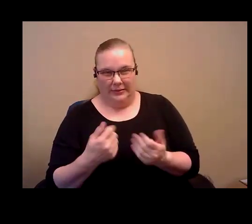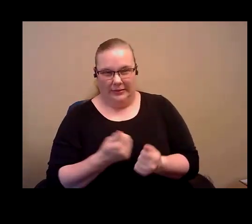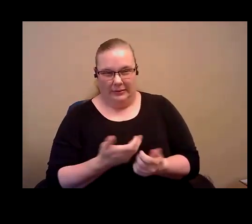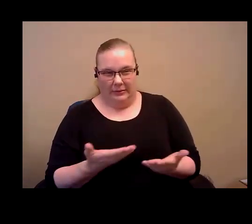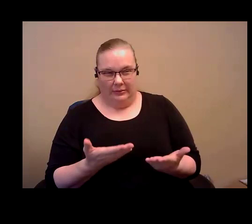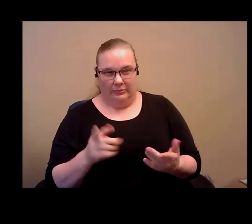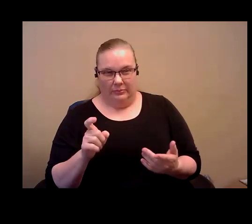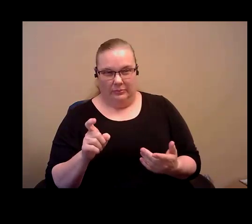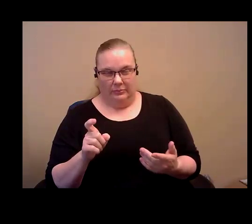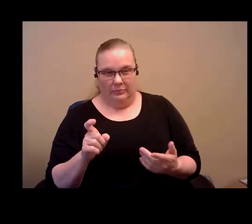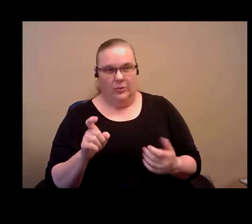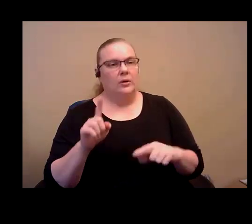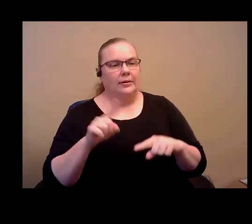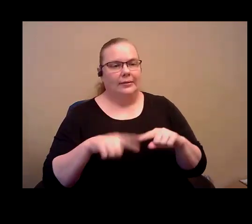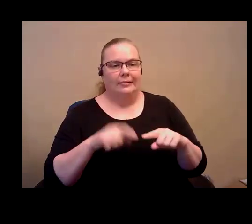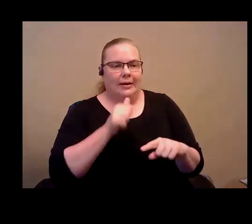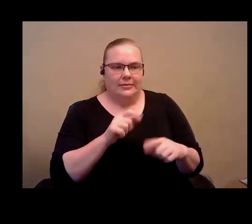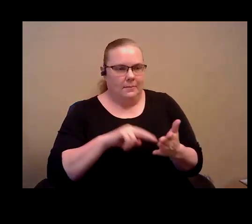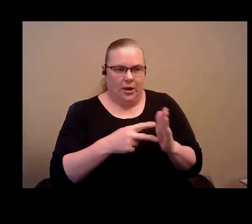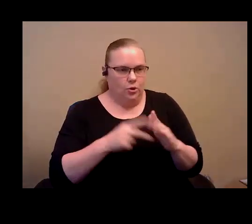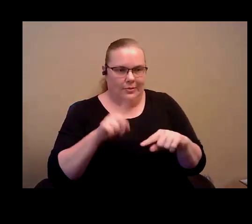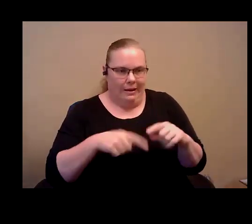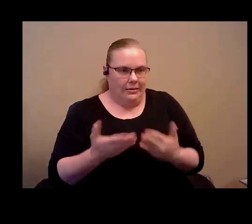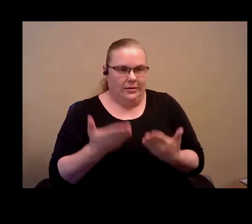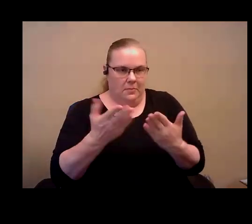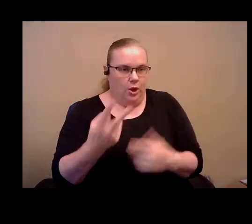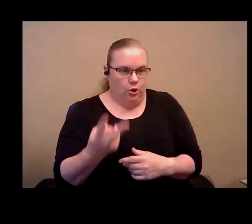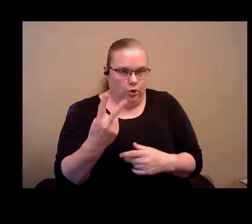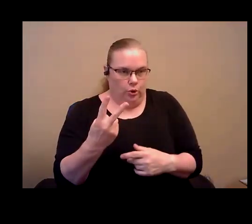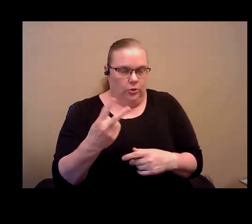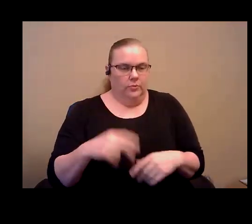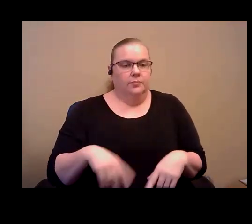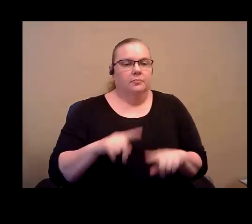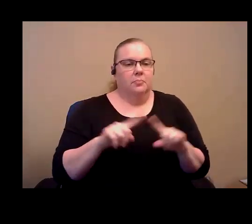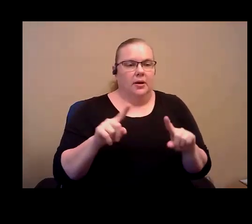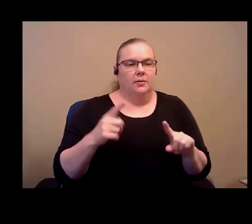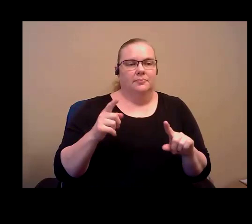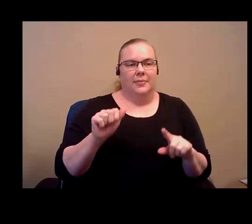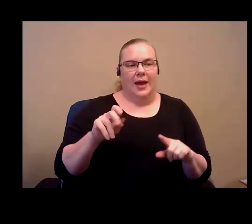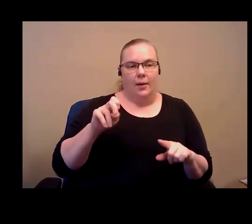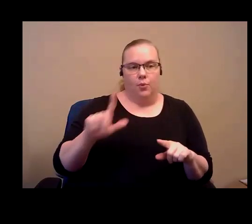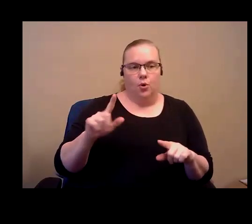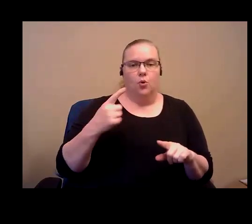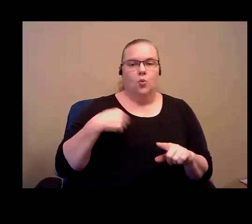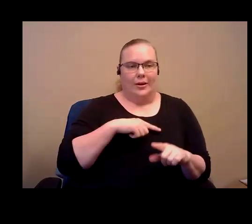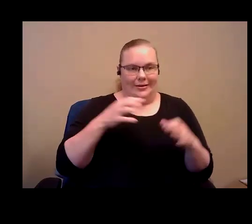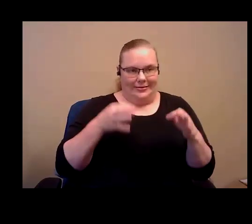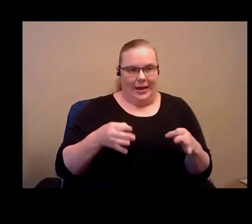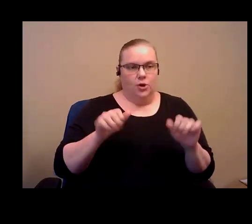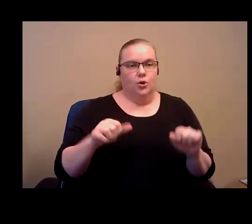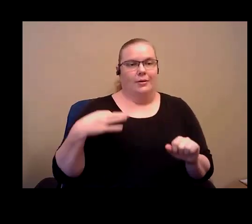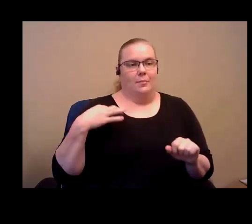Doesn't mean you couldn't submit to applications if you wanted to. I think, April, that we decided that they could apply for both, but they would only be selected for one.